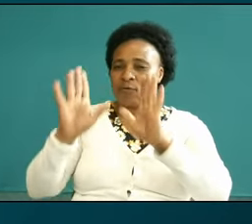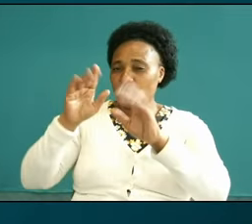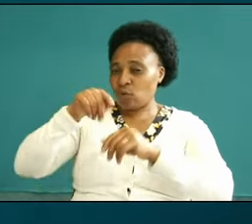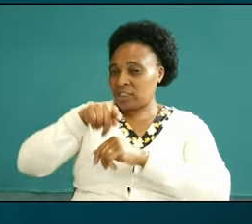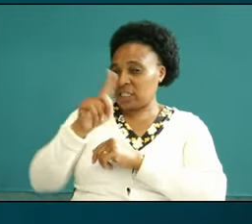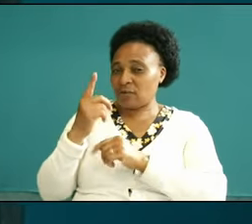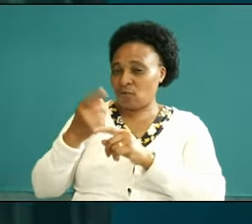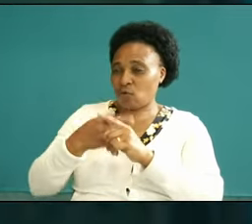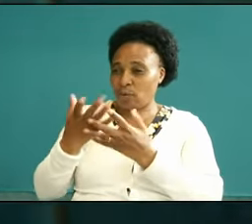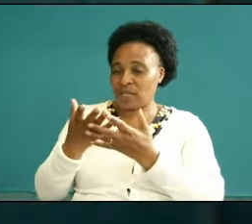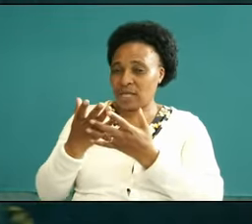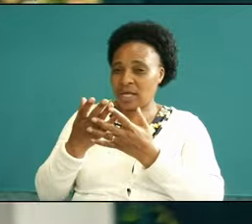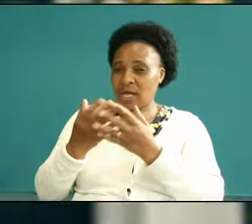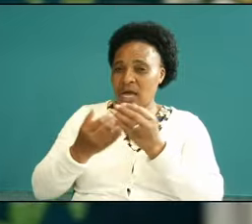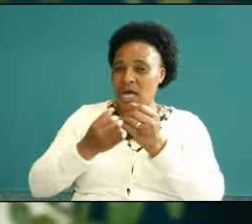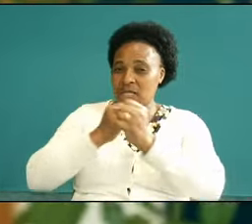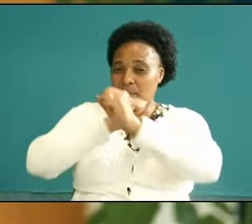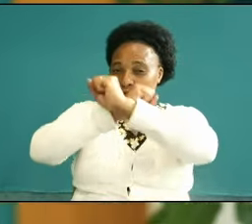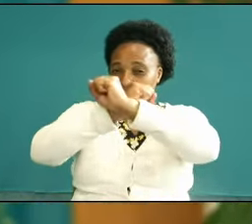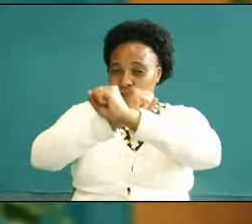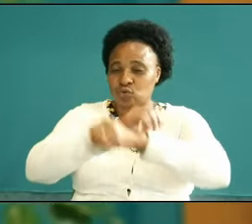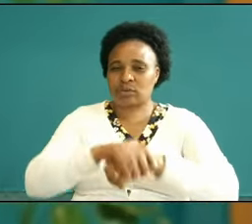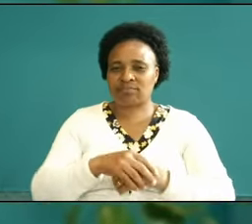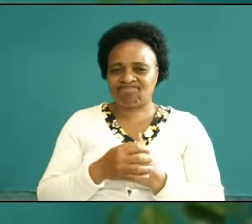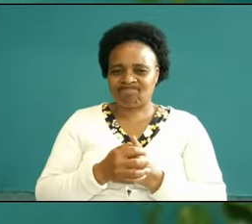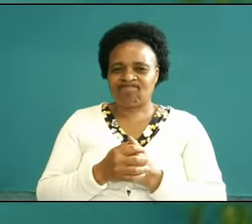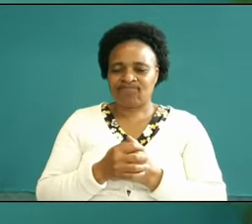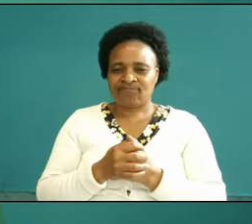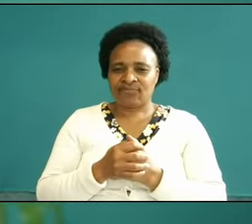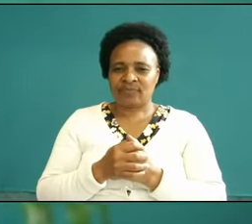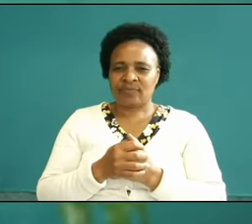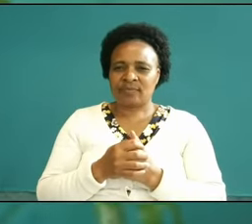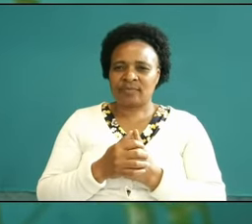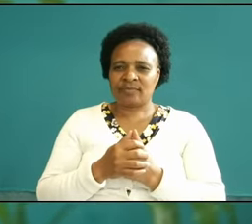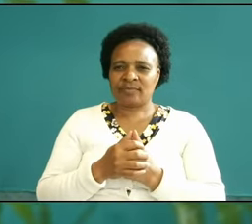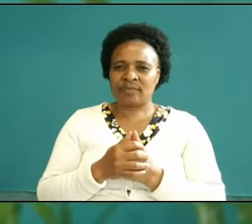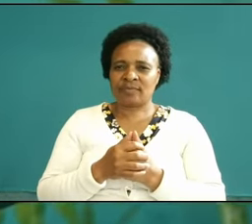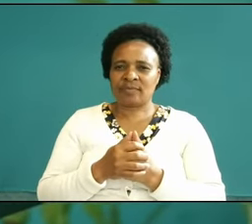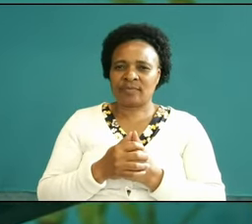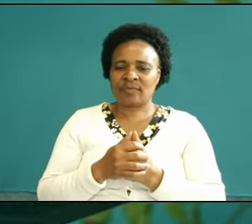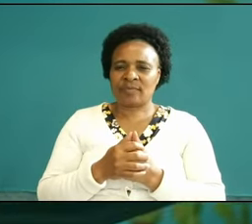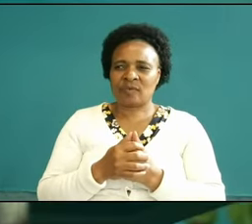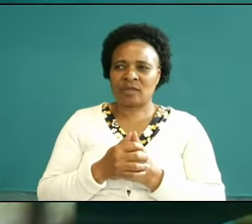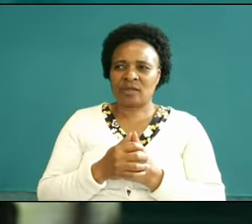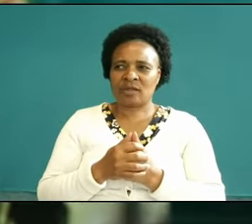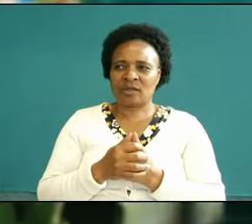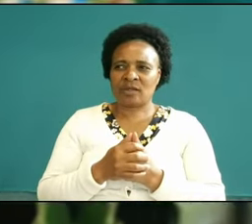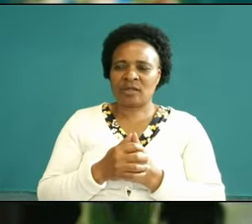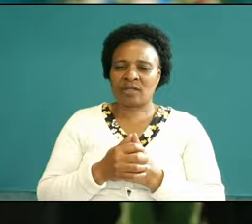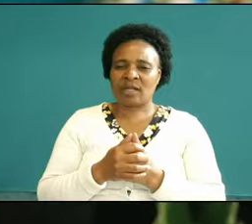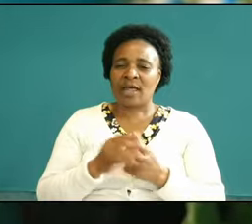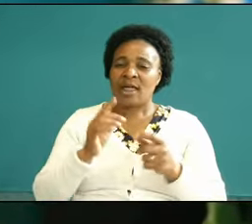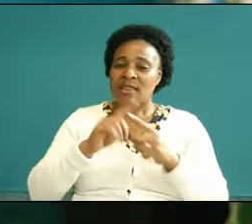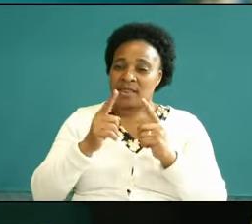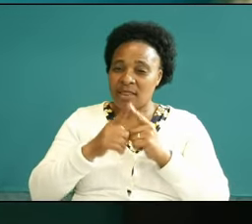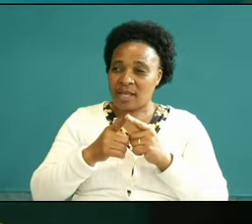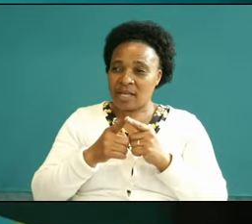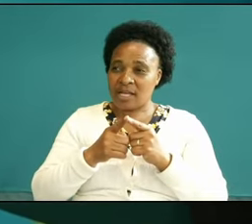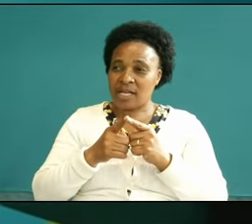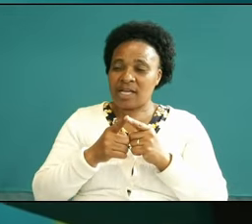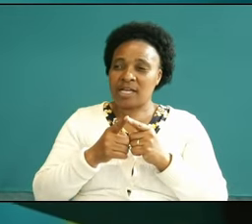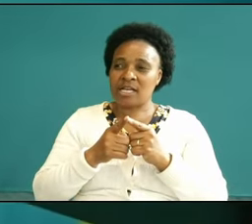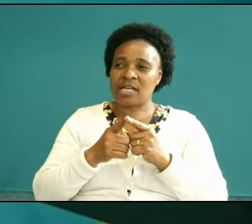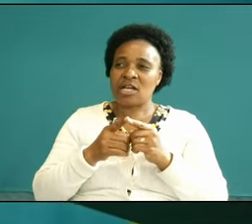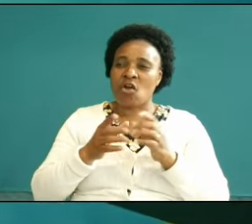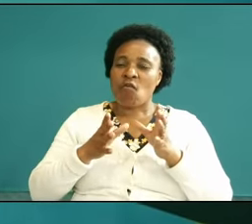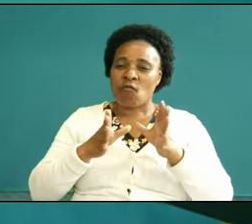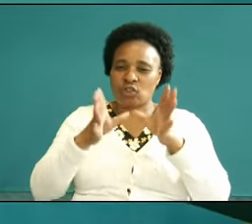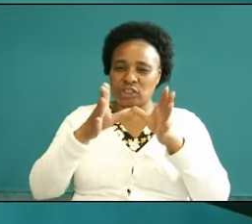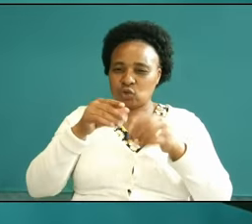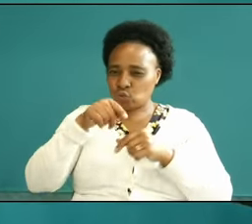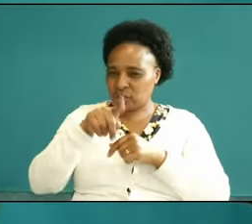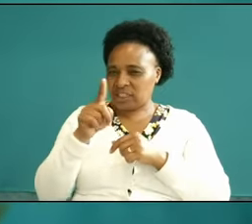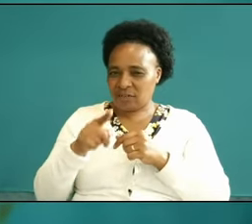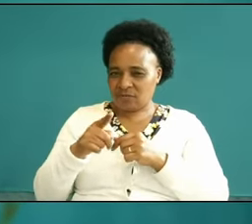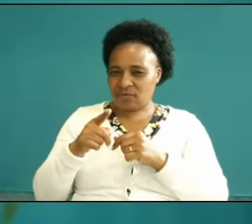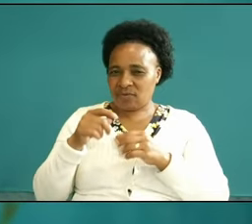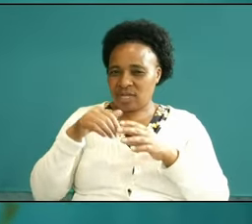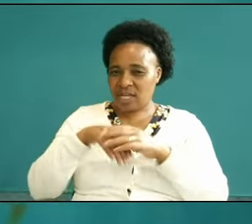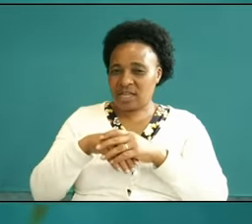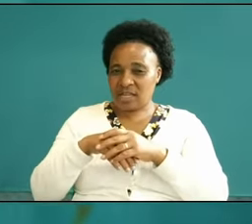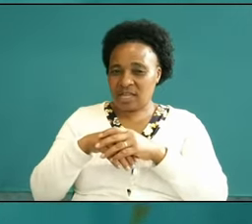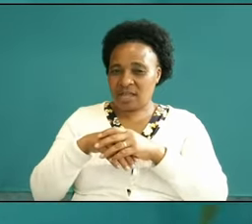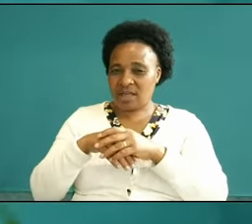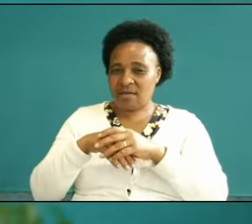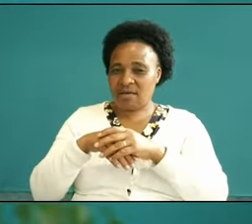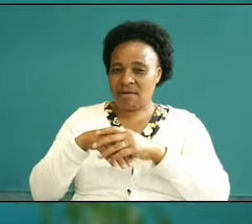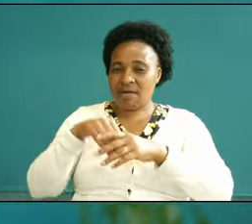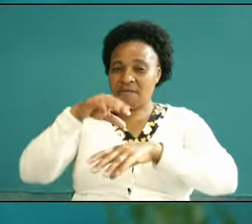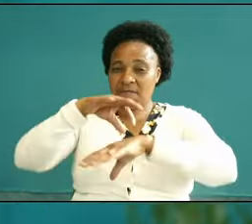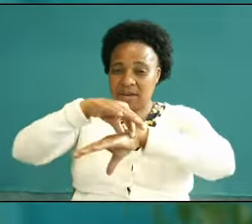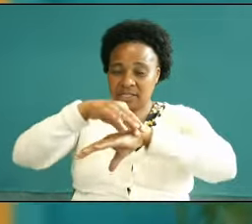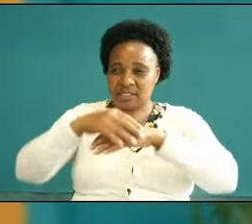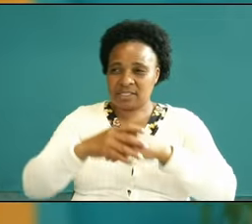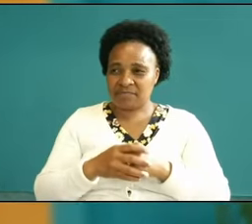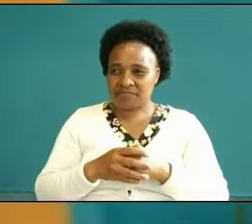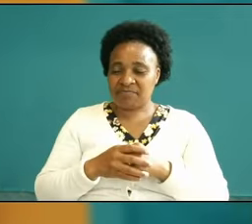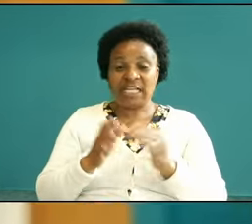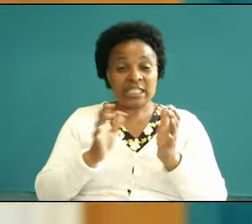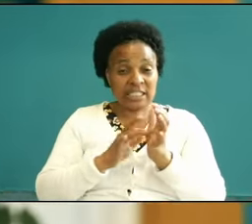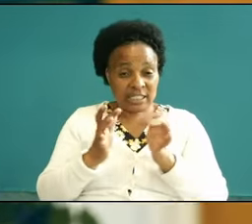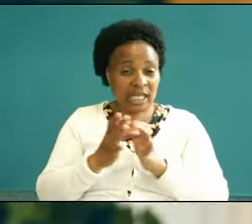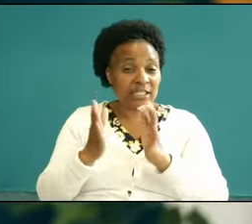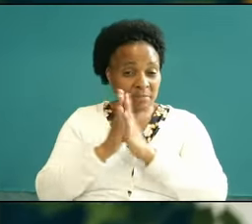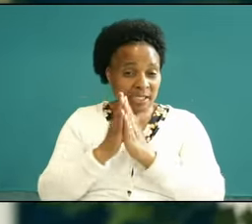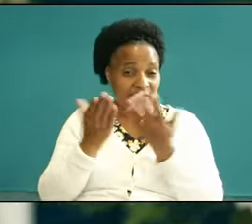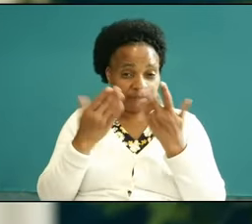ordinary and fashioning a lifestyle of Prayer Jesus gave a parable in the Book of Luke just